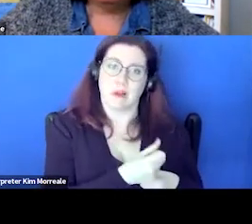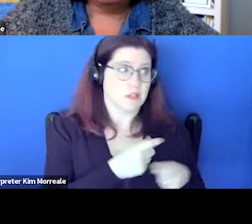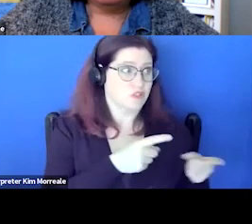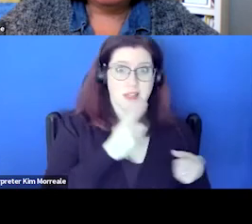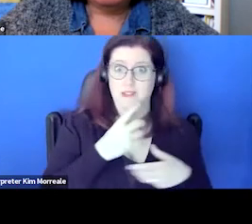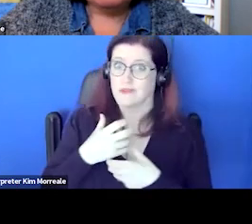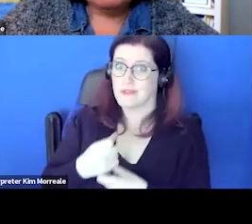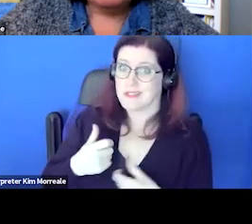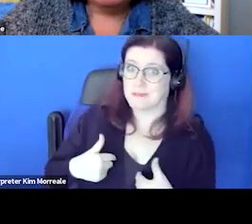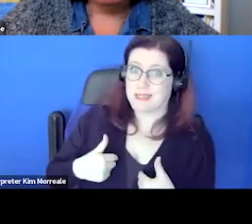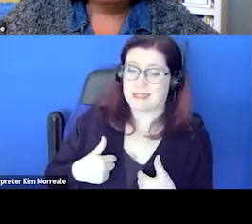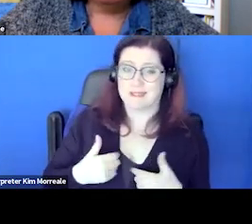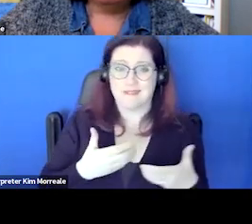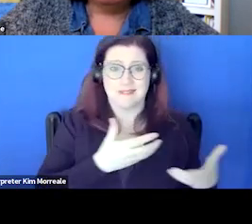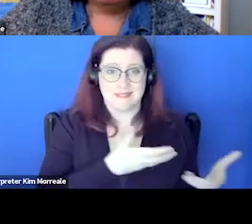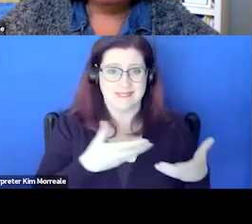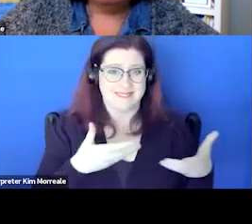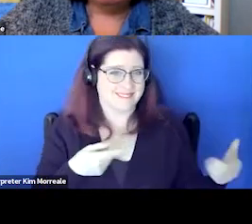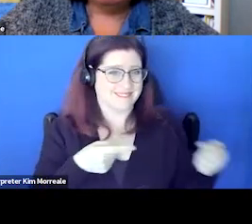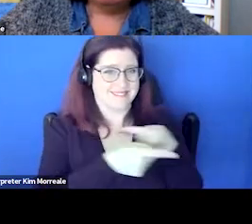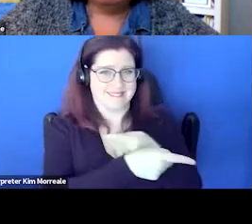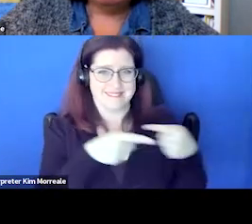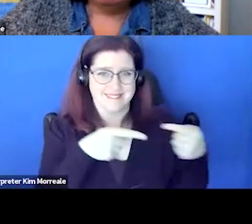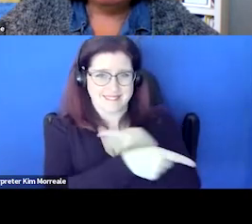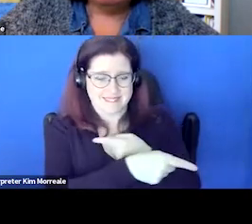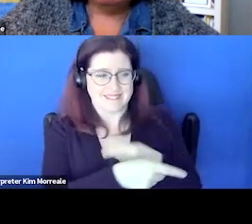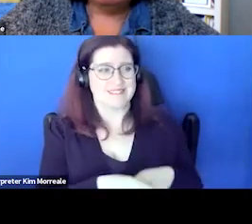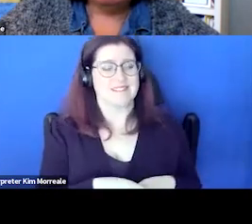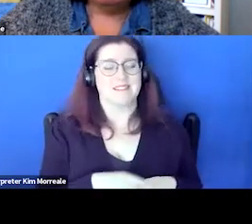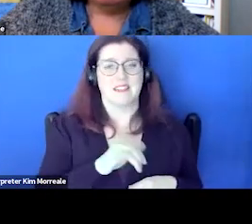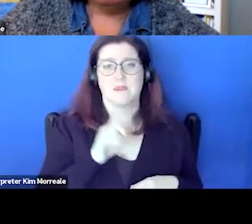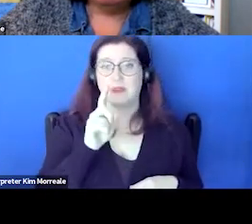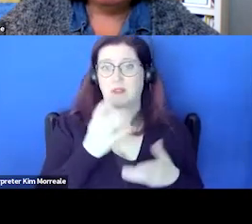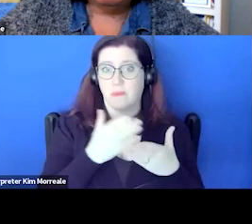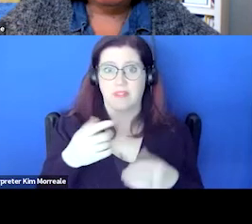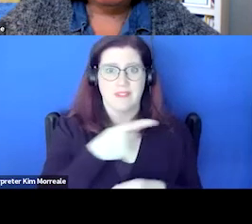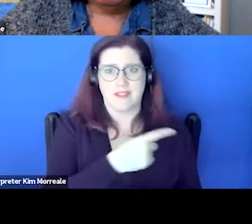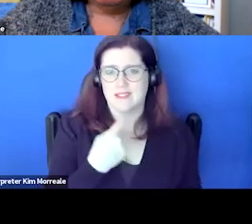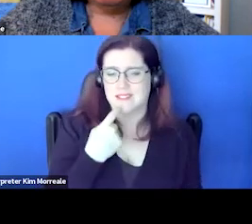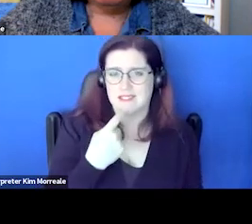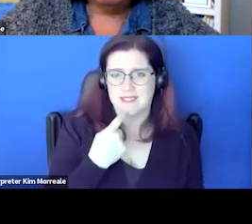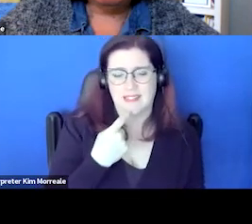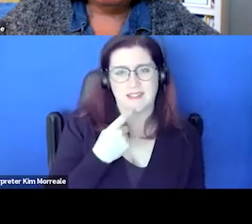I had to trust her. And that one thing she said that I by doing that